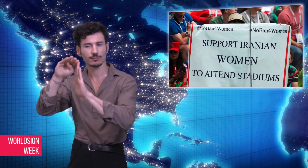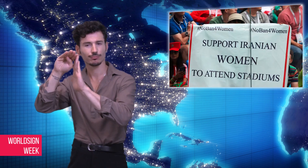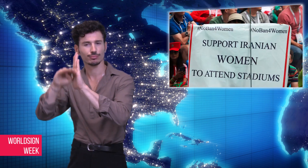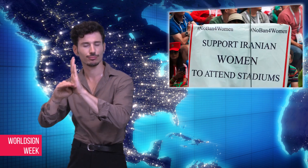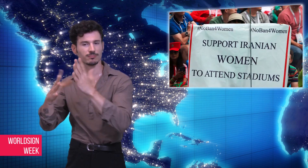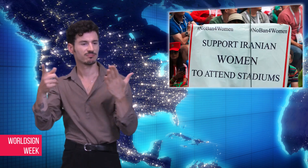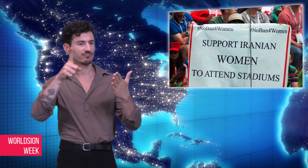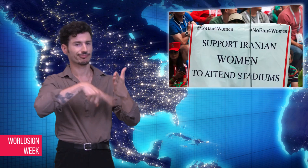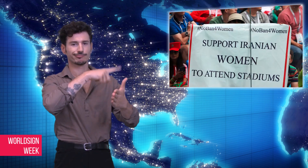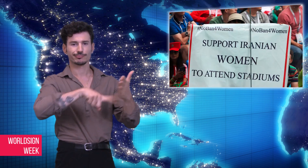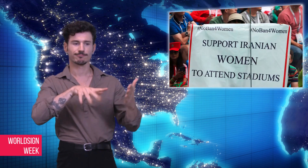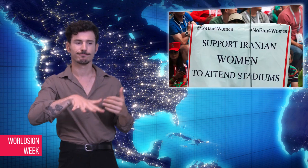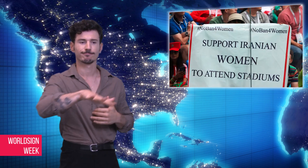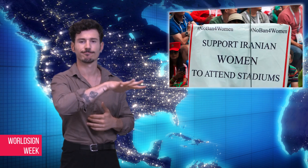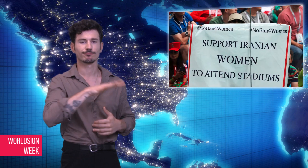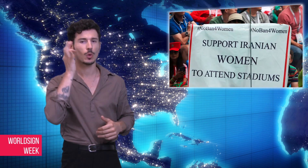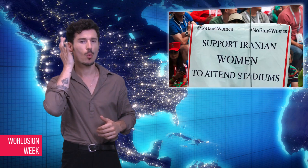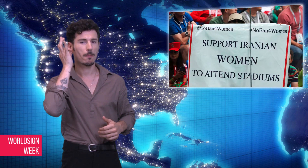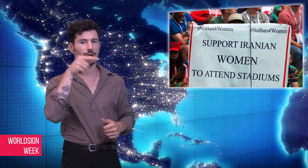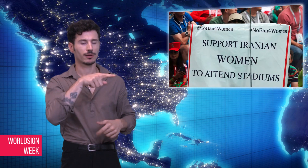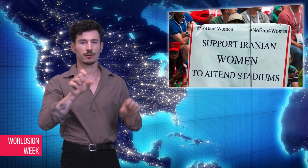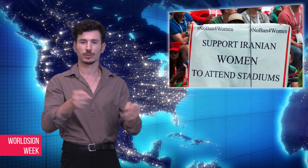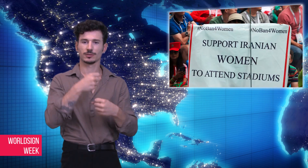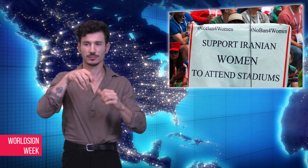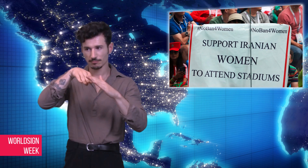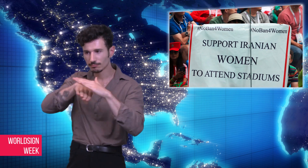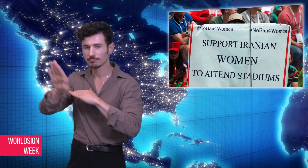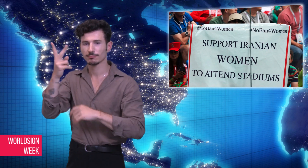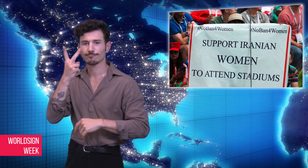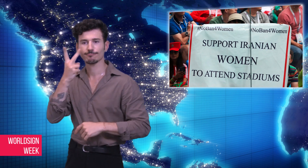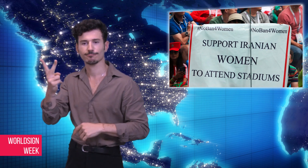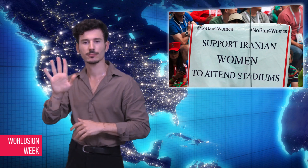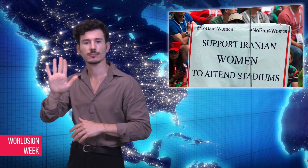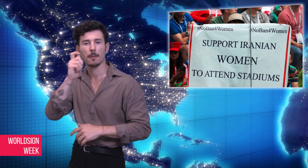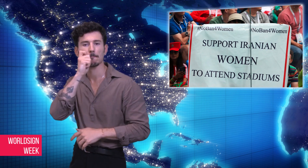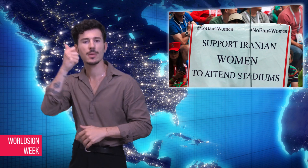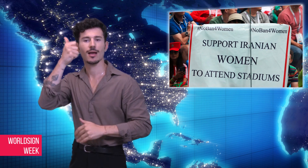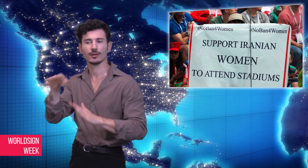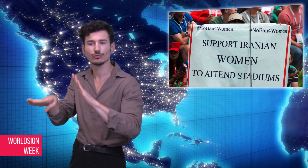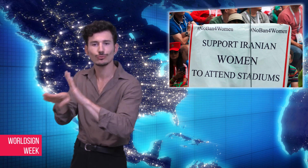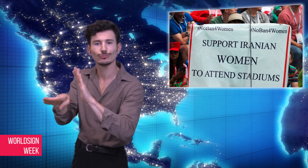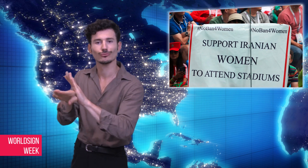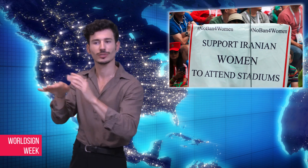Iran still bans women from entering stadiums for men’s